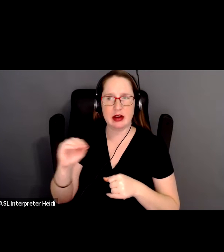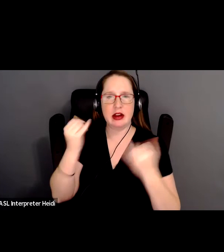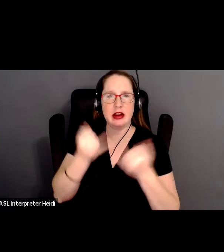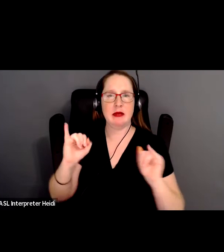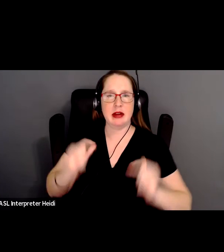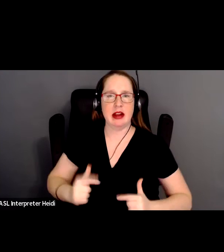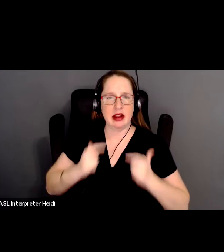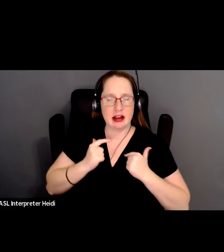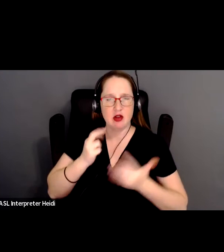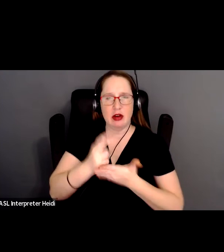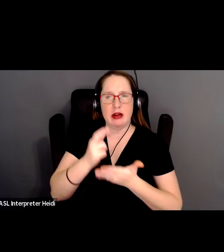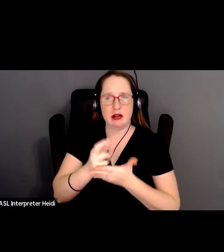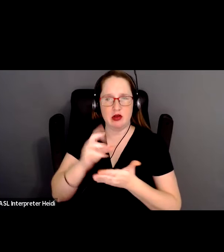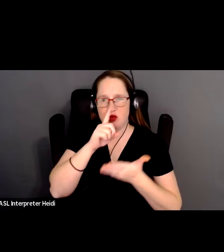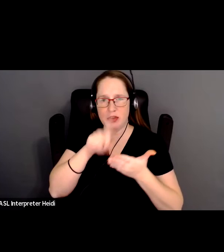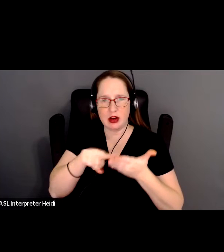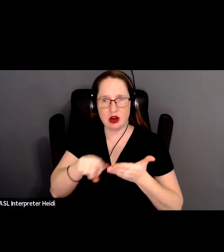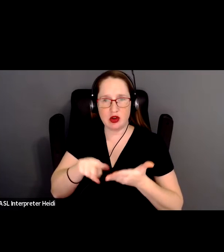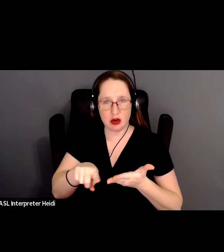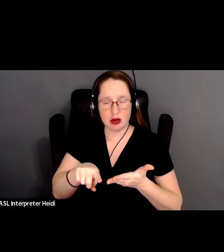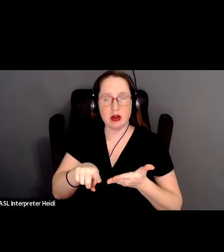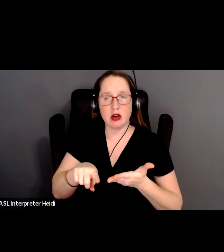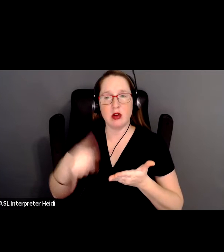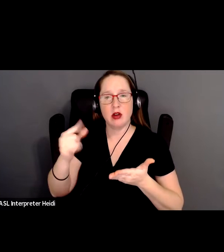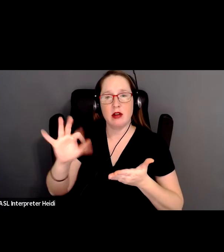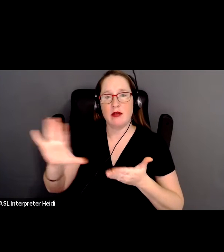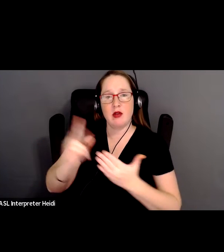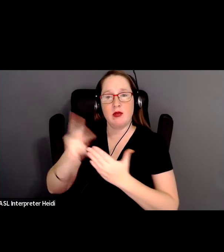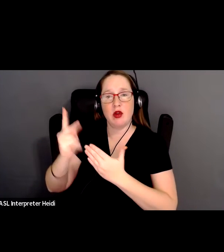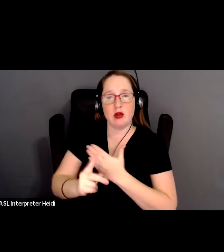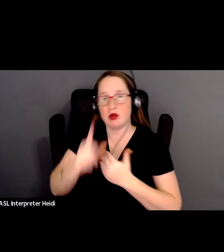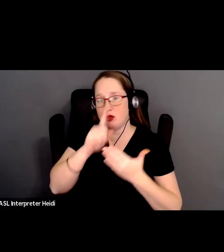Rehabilitation research. One of their programs is the research and training centers.